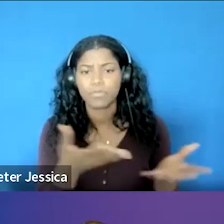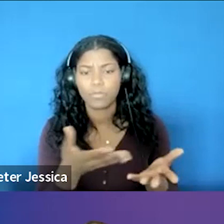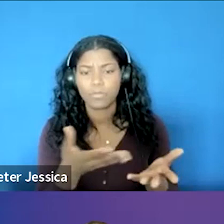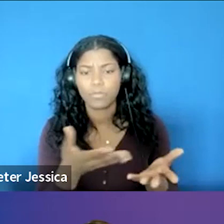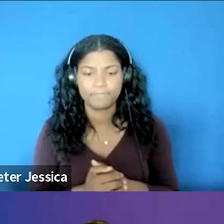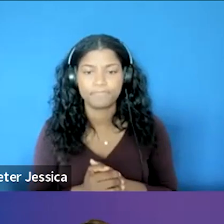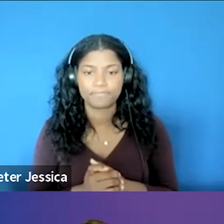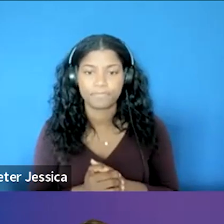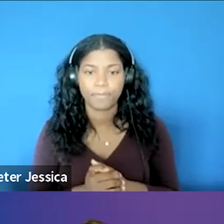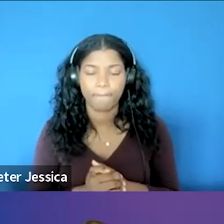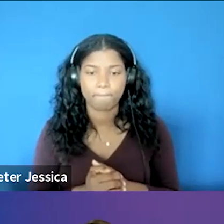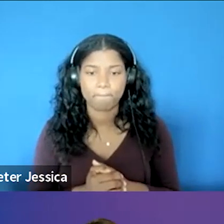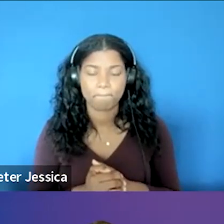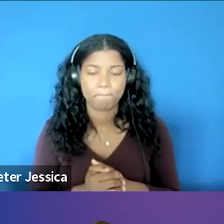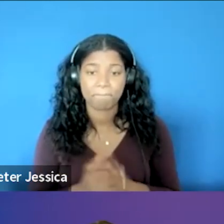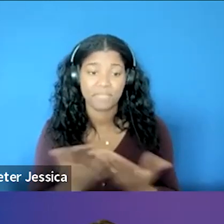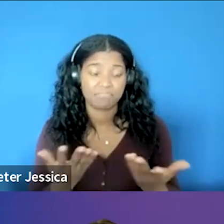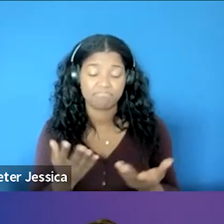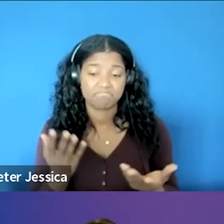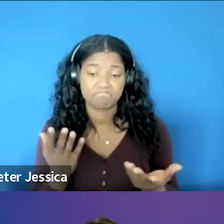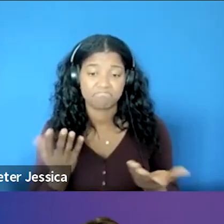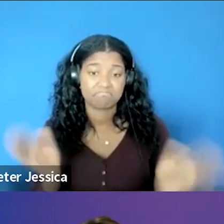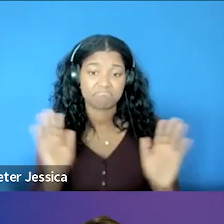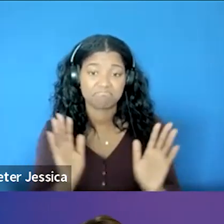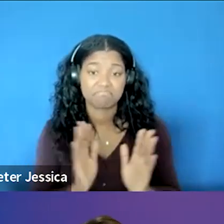And, yeah, so that's how you get started.